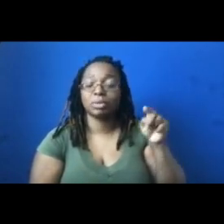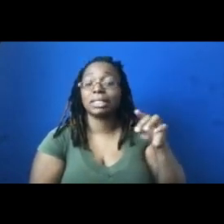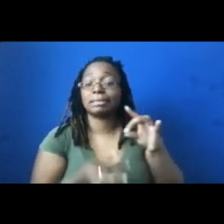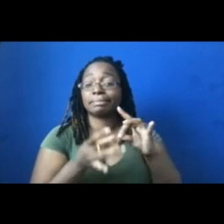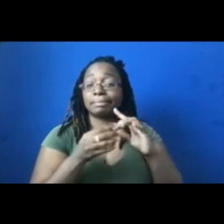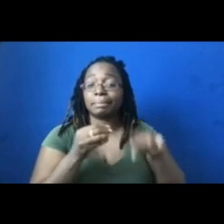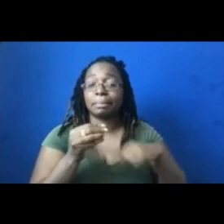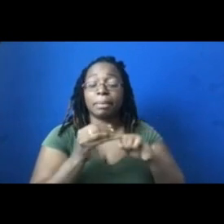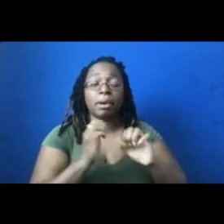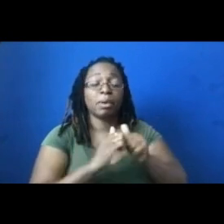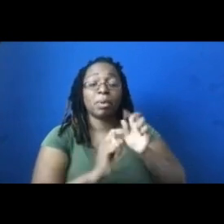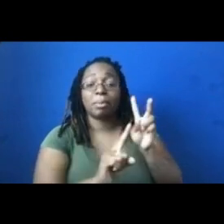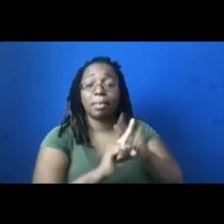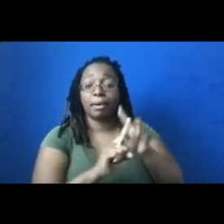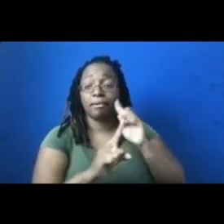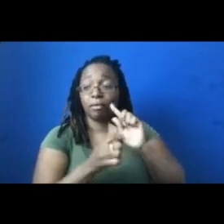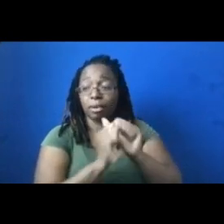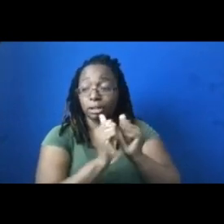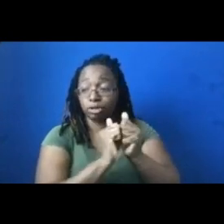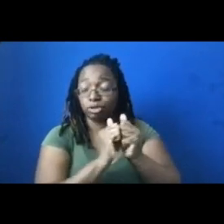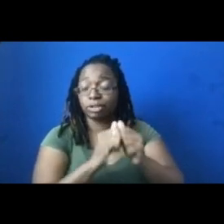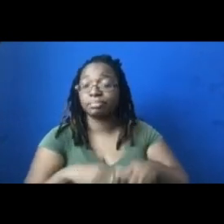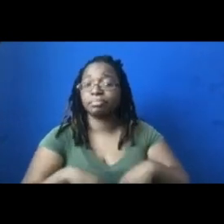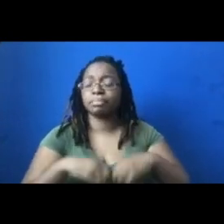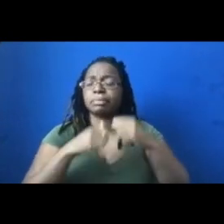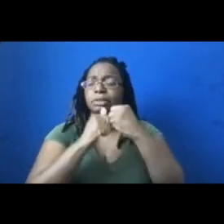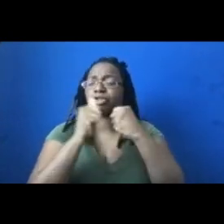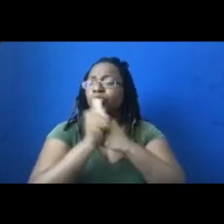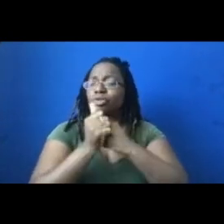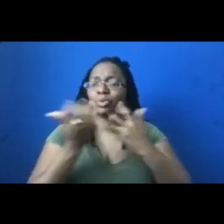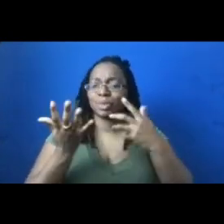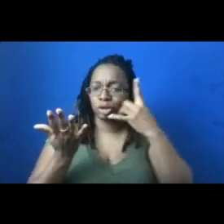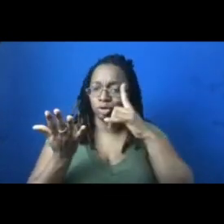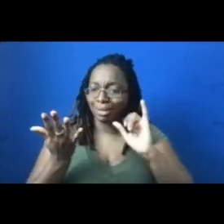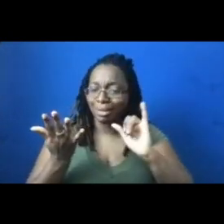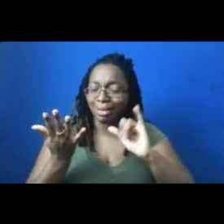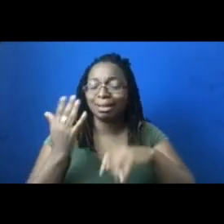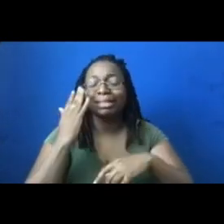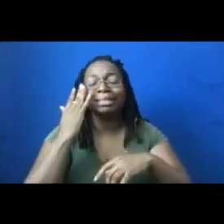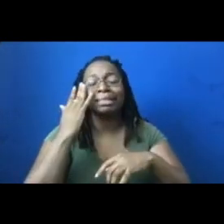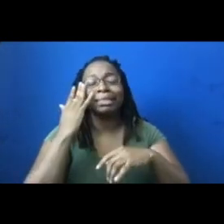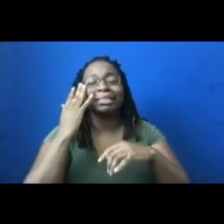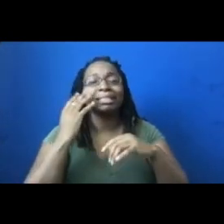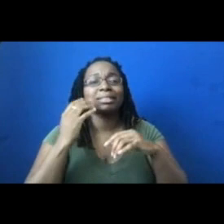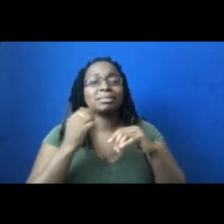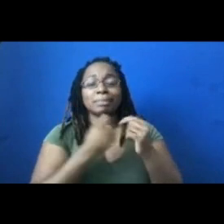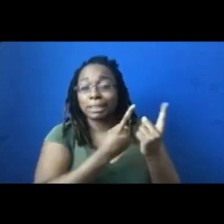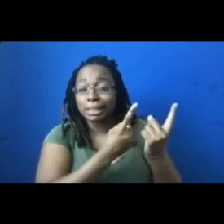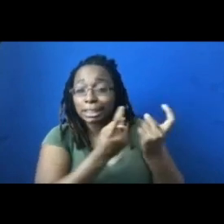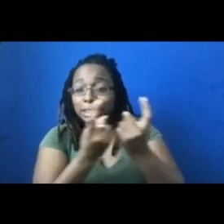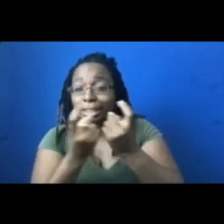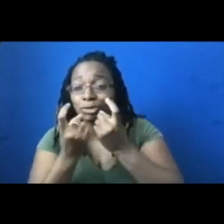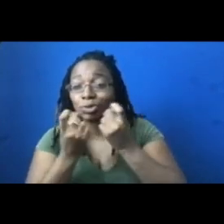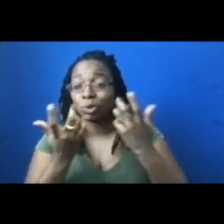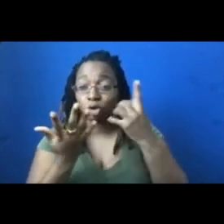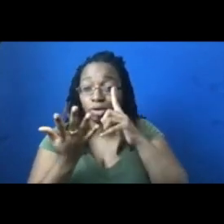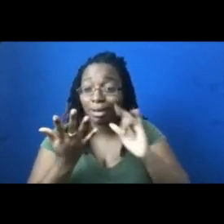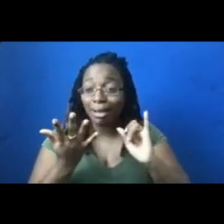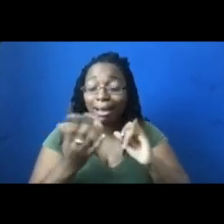what the structure of the the solicitation is, and the way